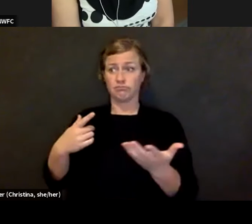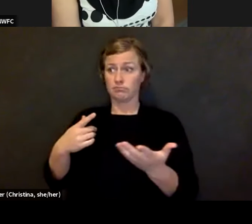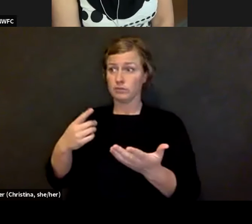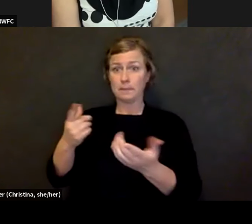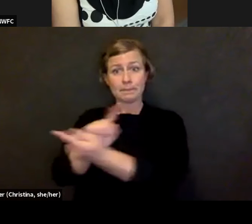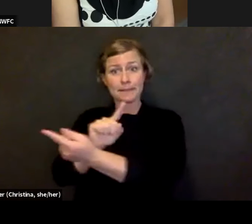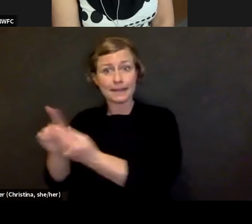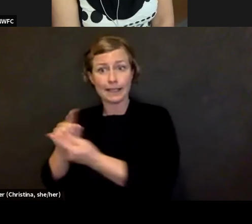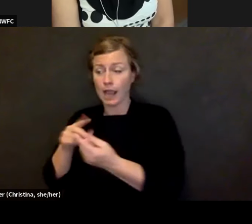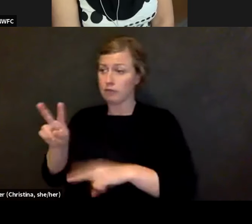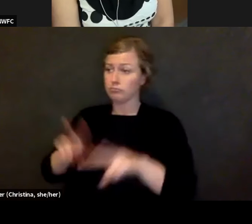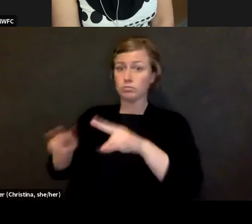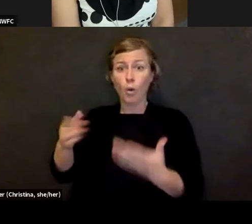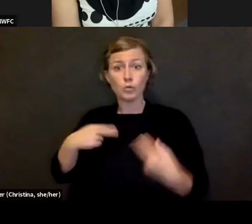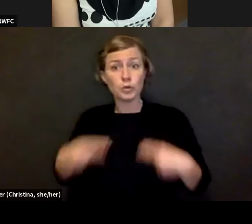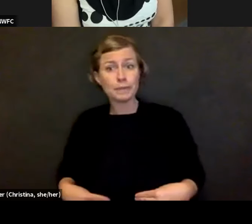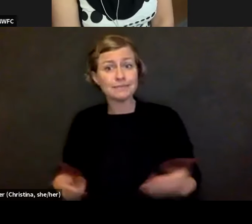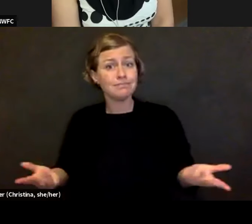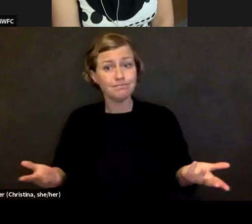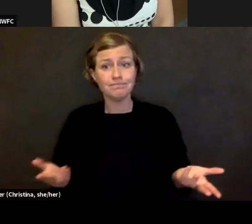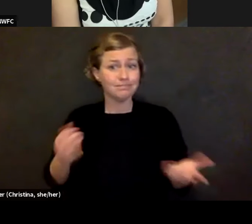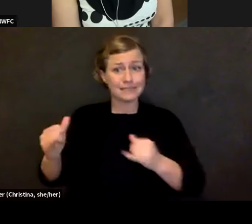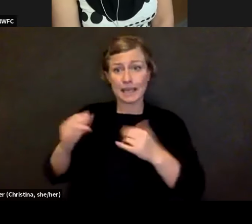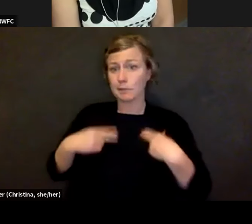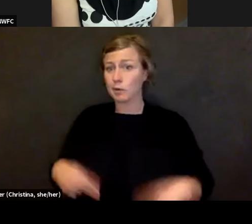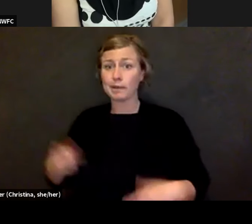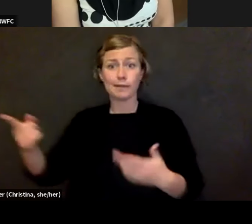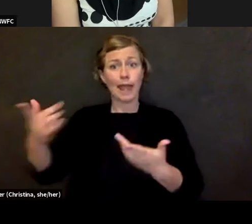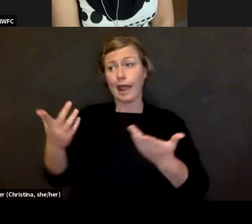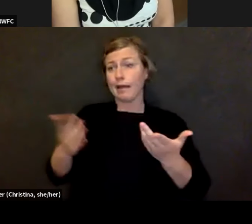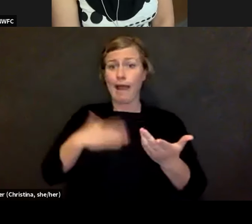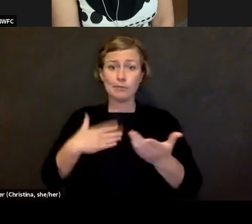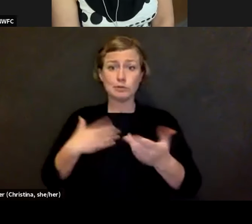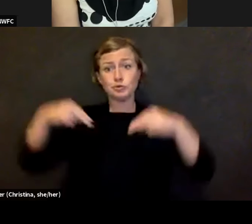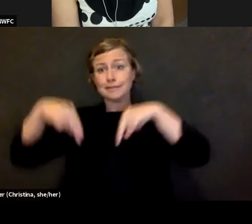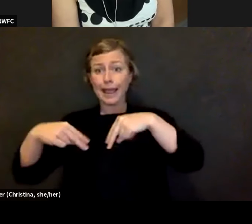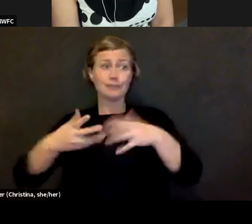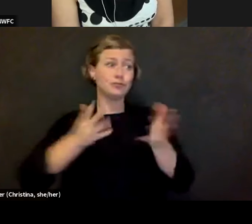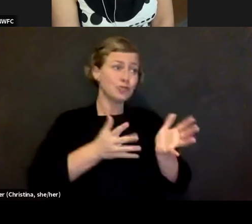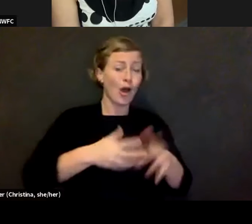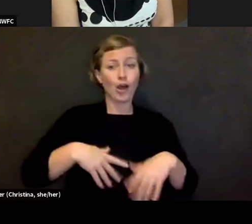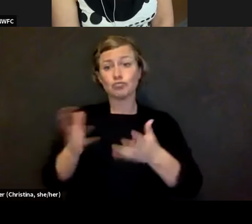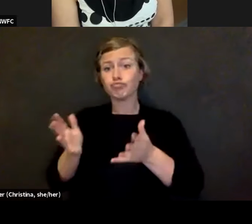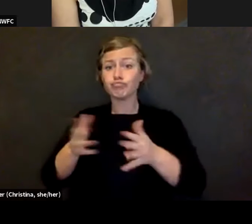leader's name and just talk to people. That's what it comes down. If you humanize the